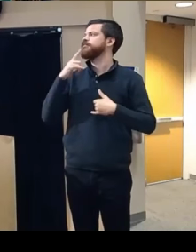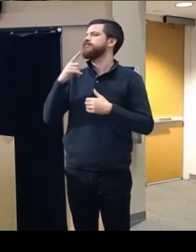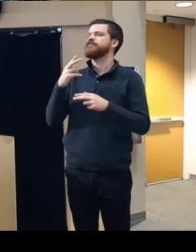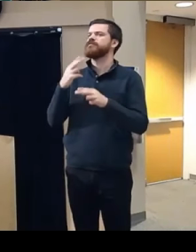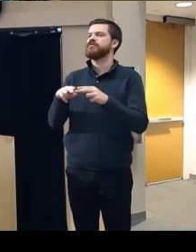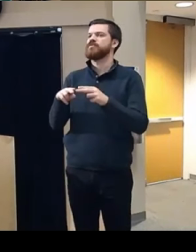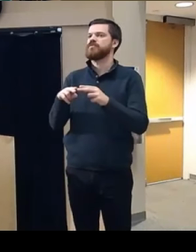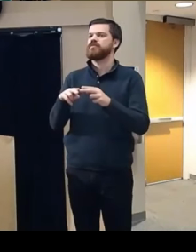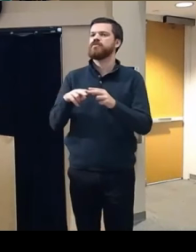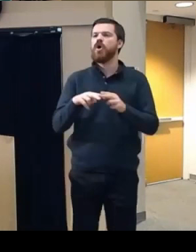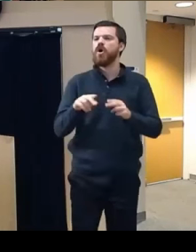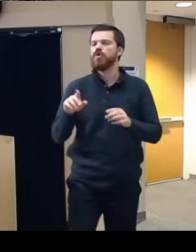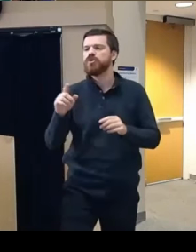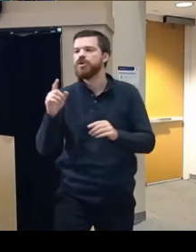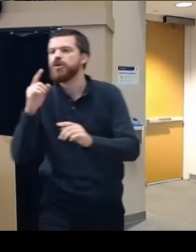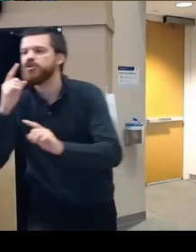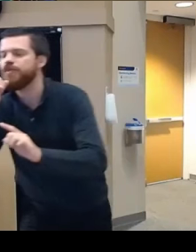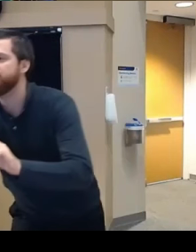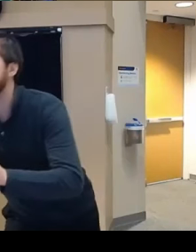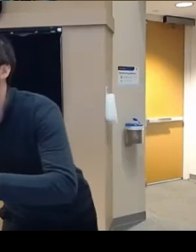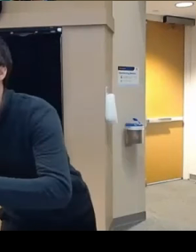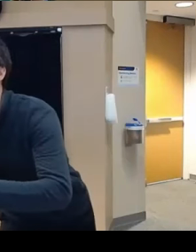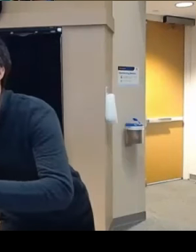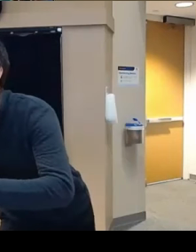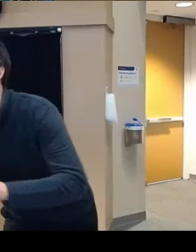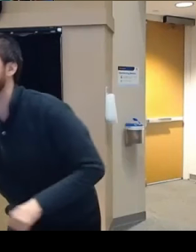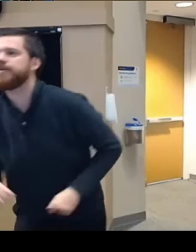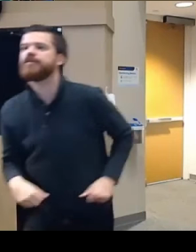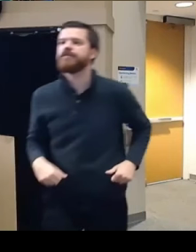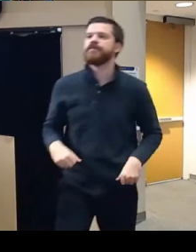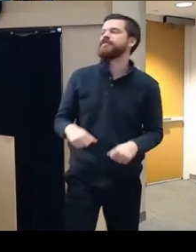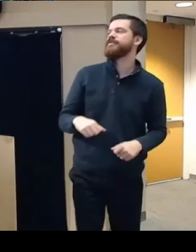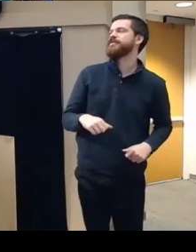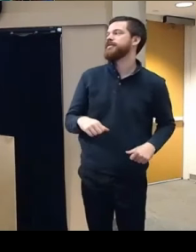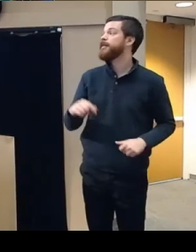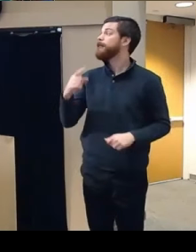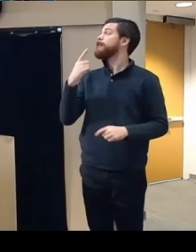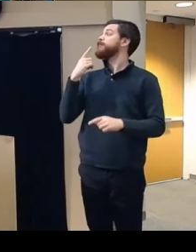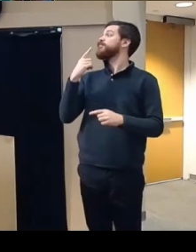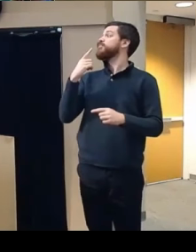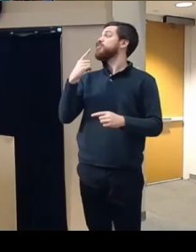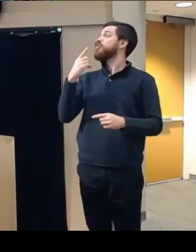documentation so I noticed here you had to link it to a primary presenting problem or diagnosis